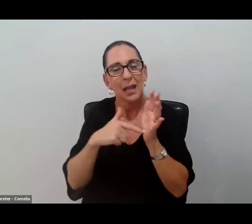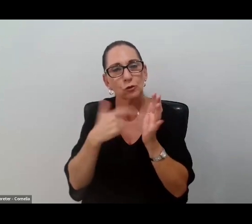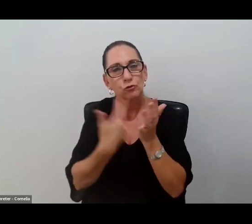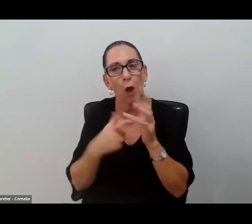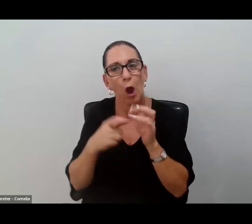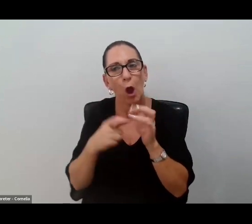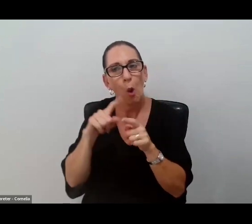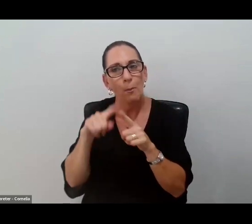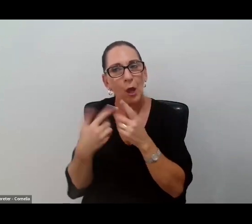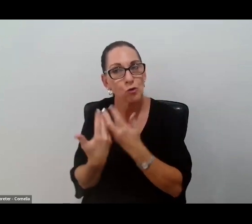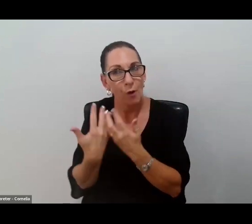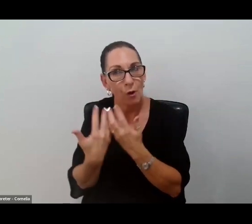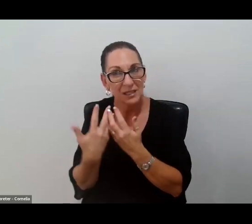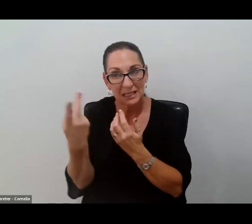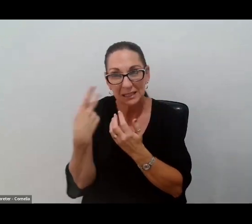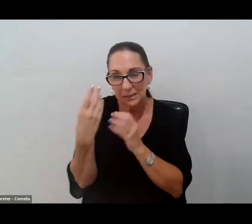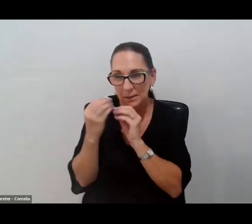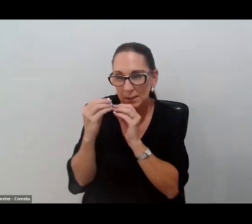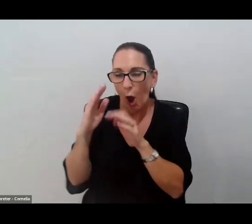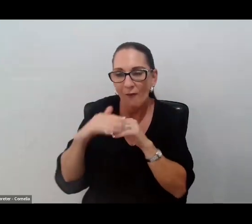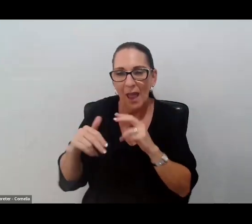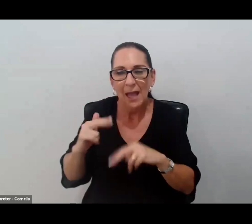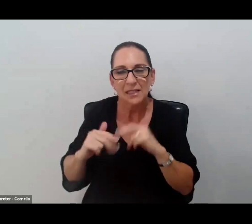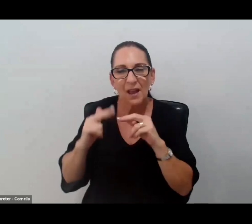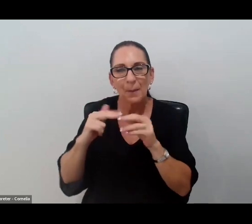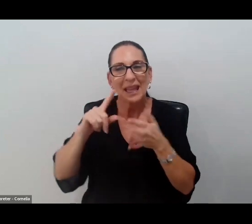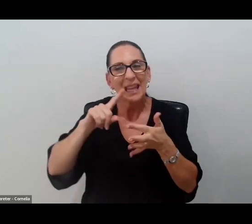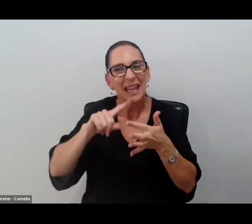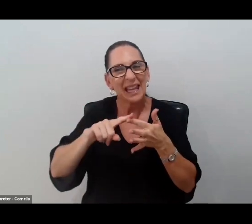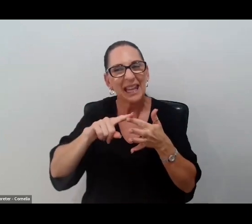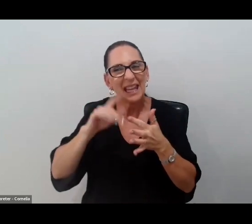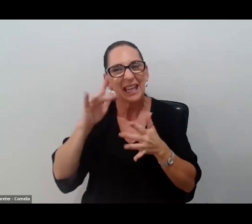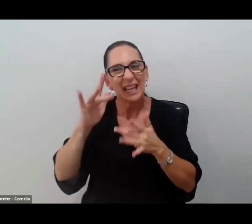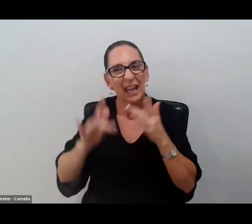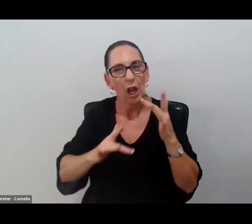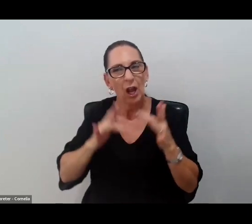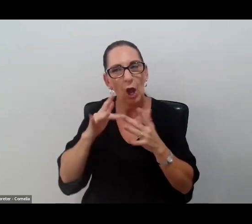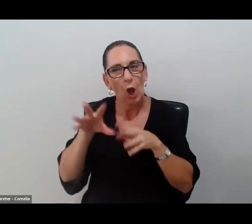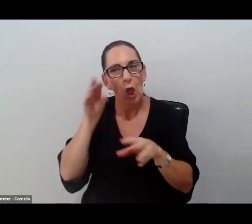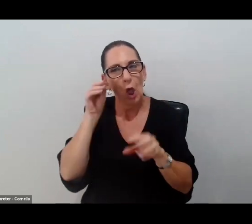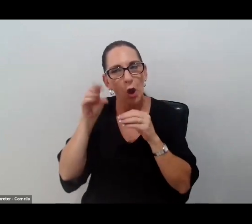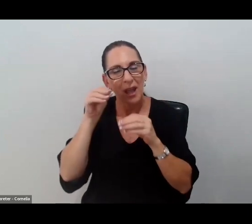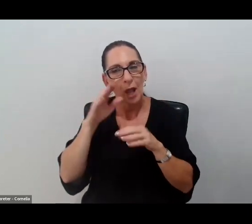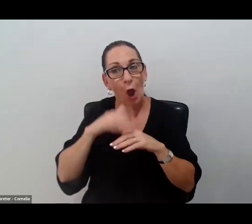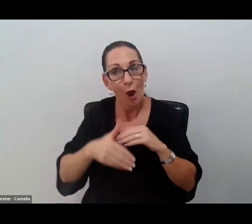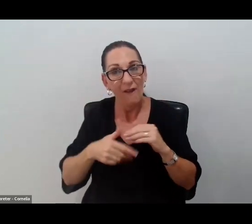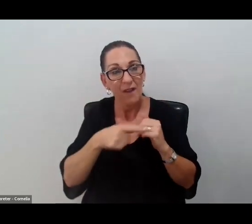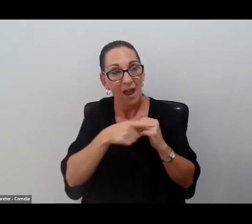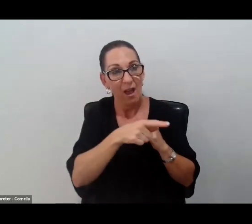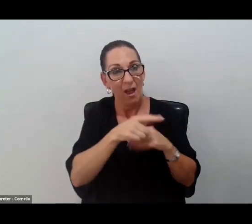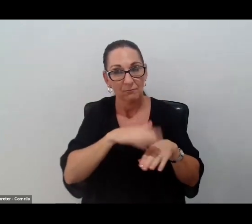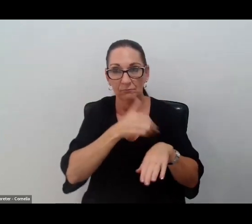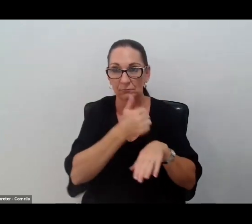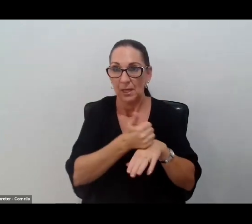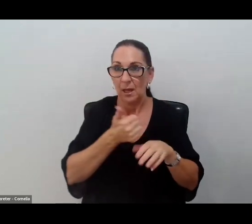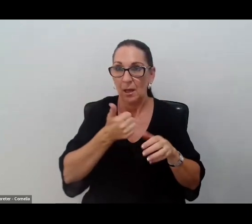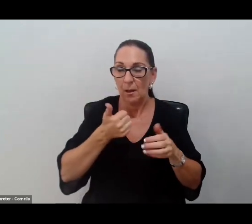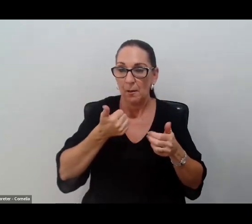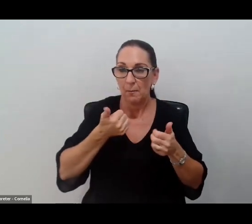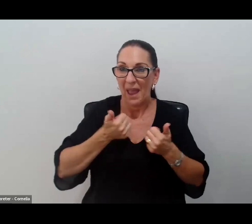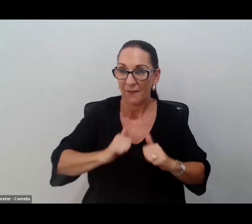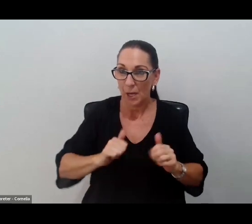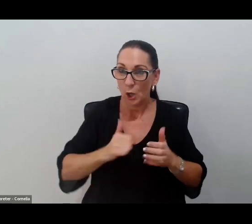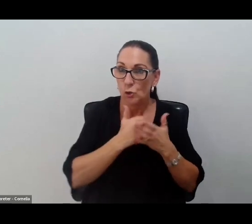development of some e-learning practices on the implementation of behaviour support and increasing